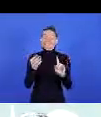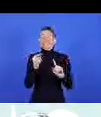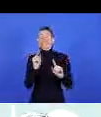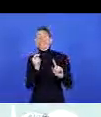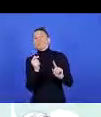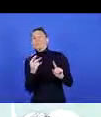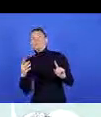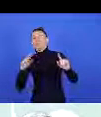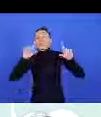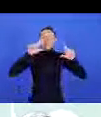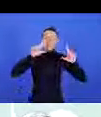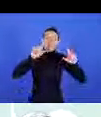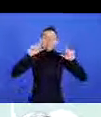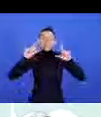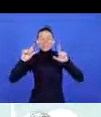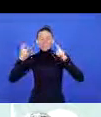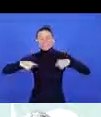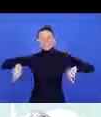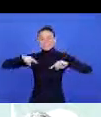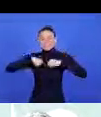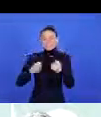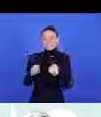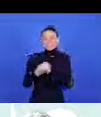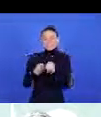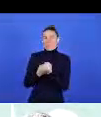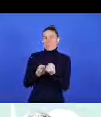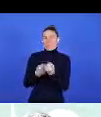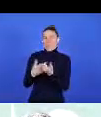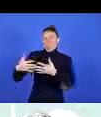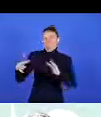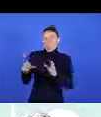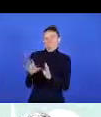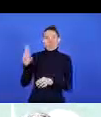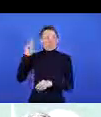support. And for the end, here is just